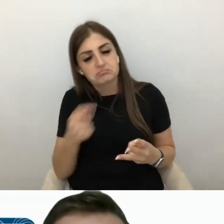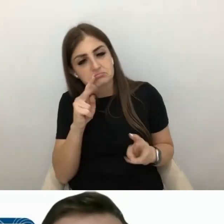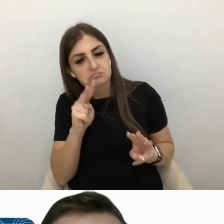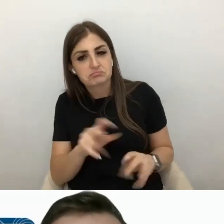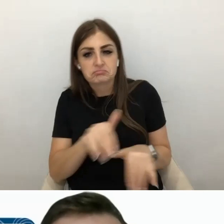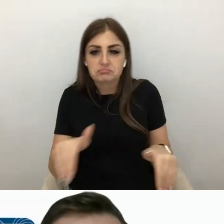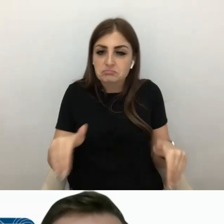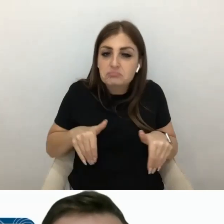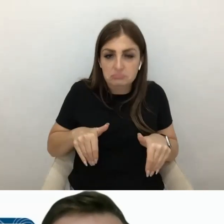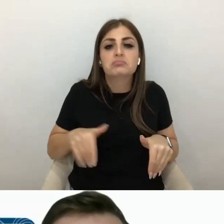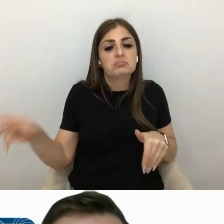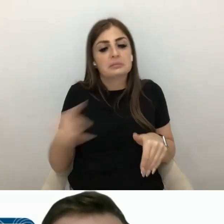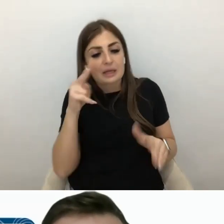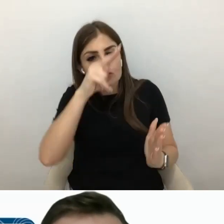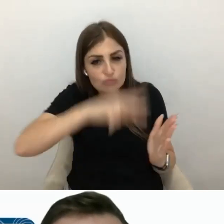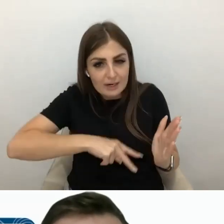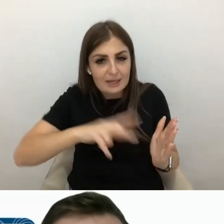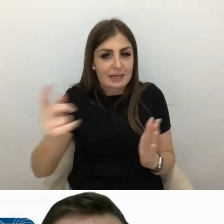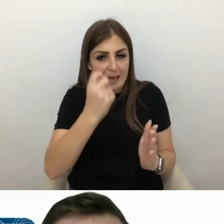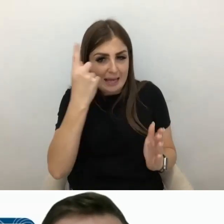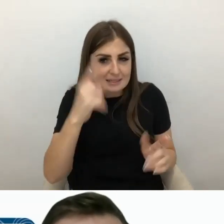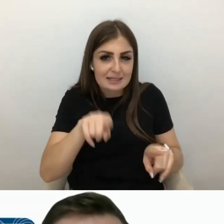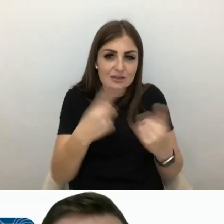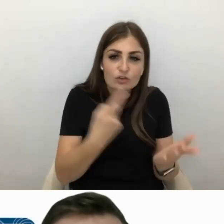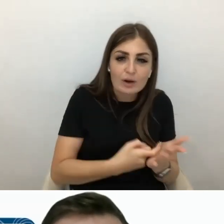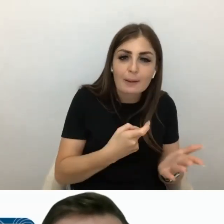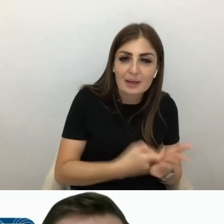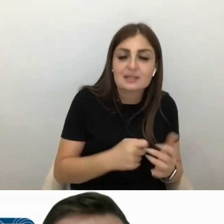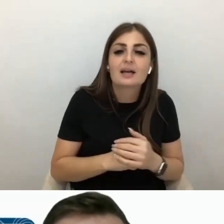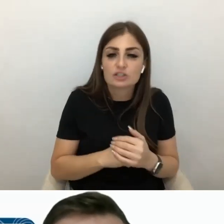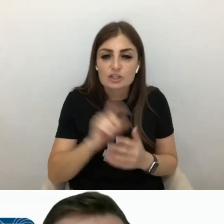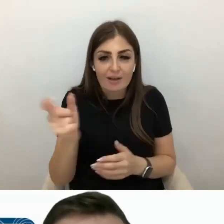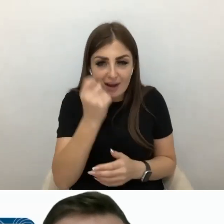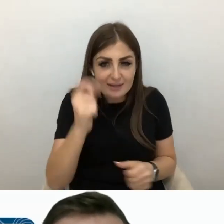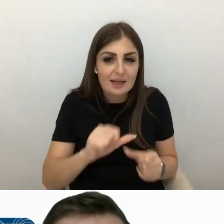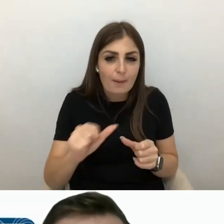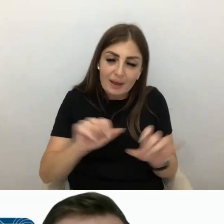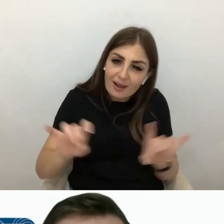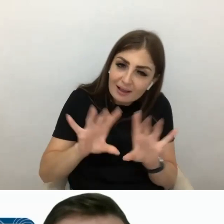case, can cast fresh eyes over the recommendation that brings a lot of experience working in